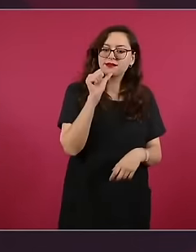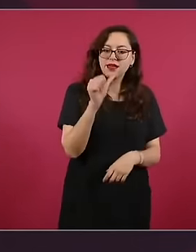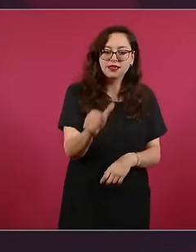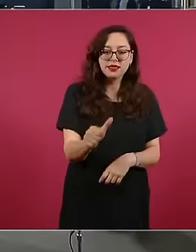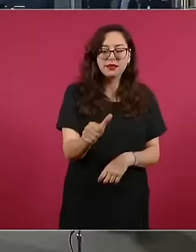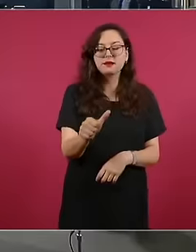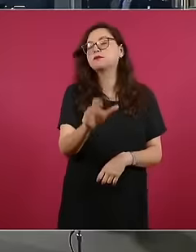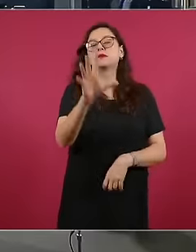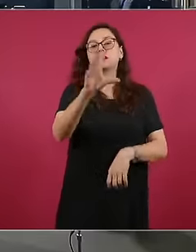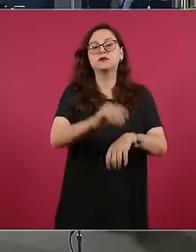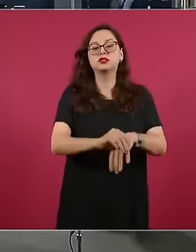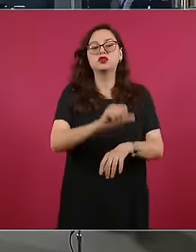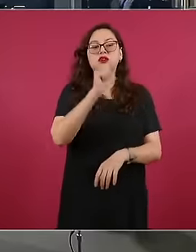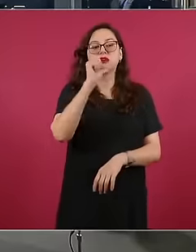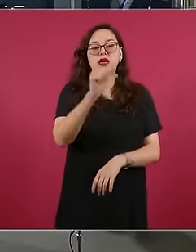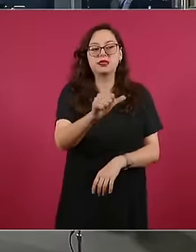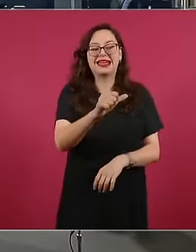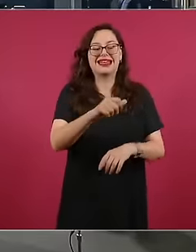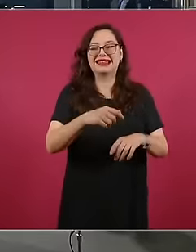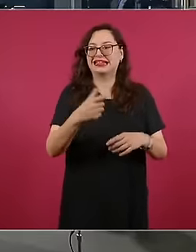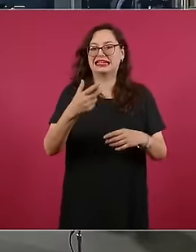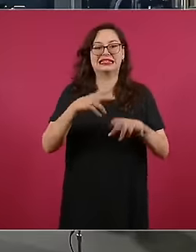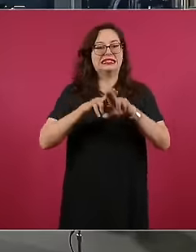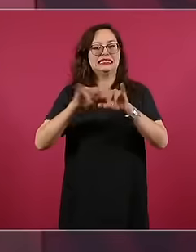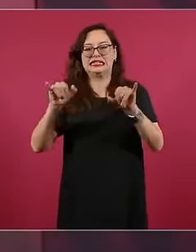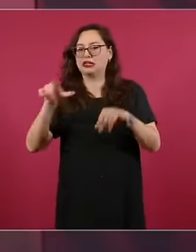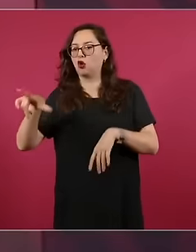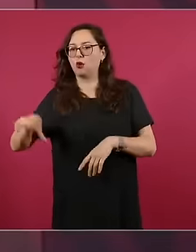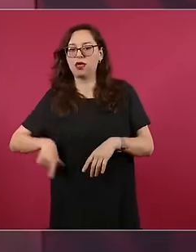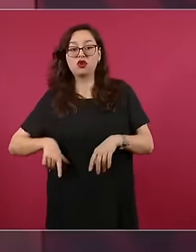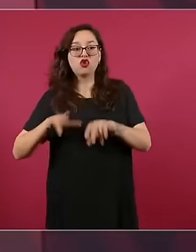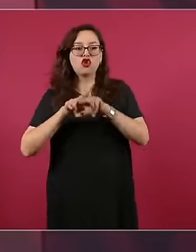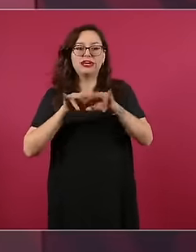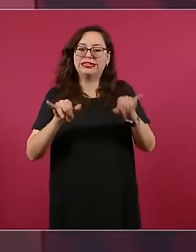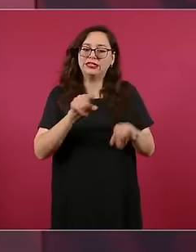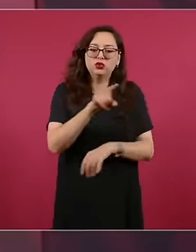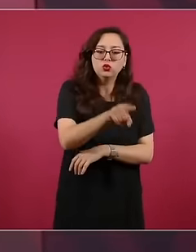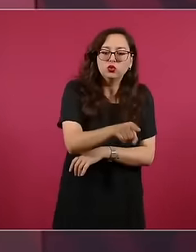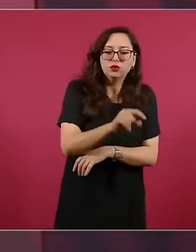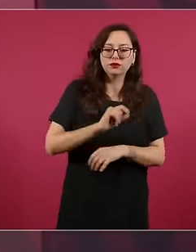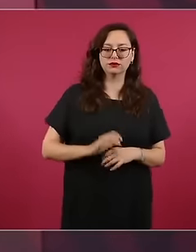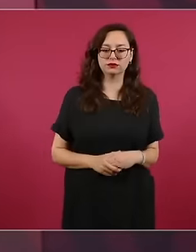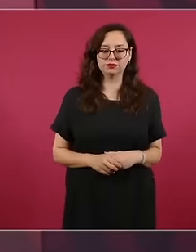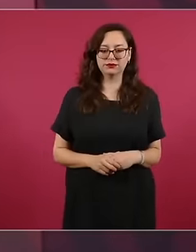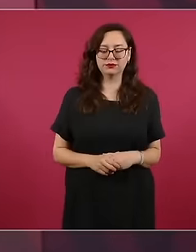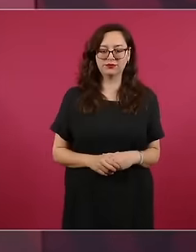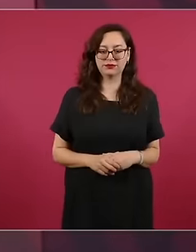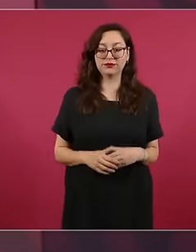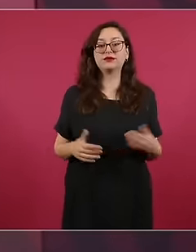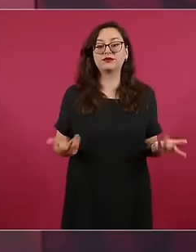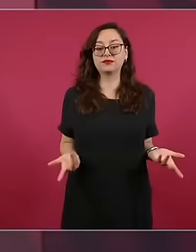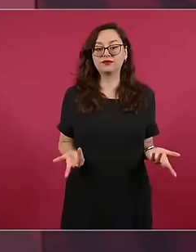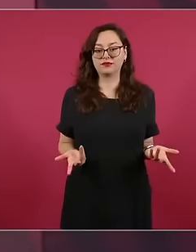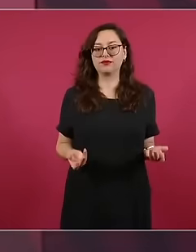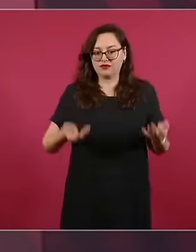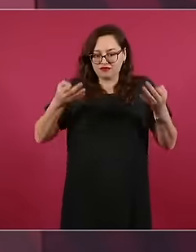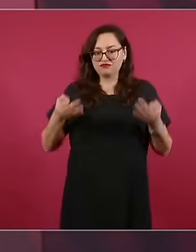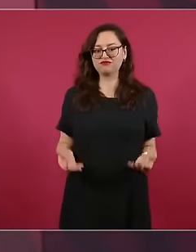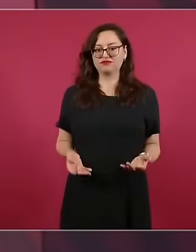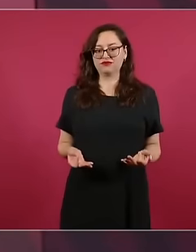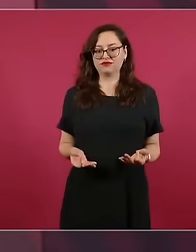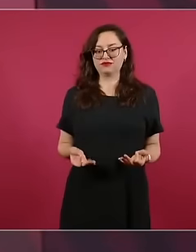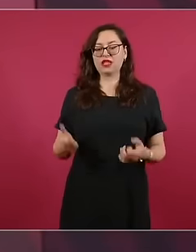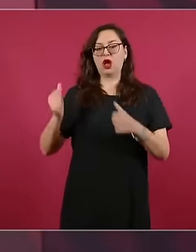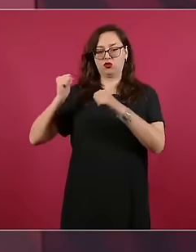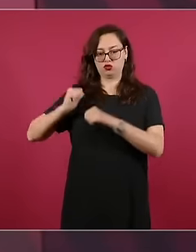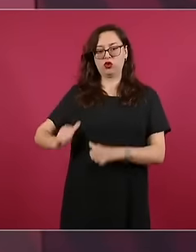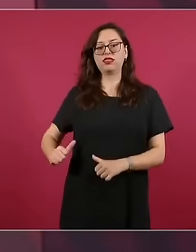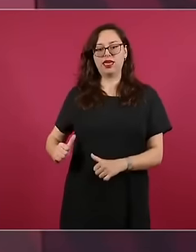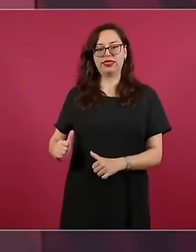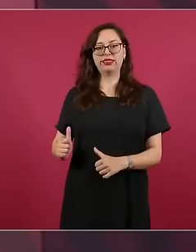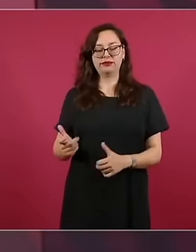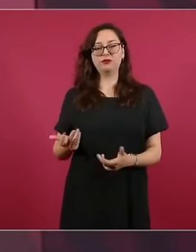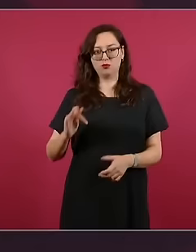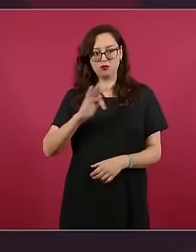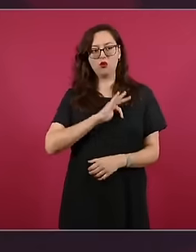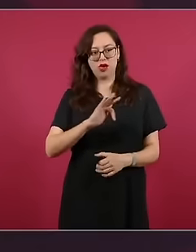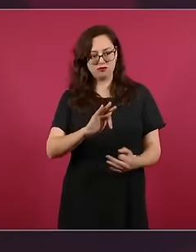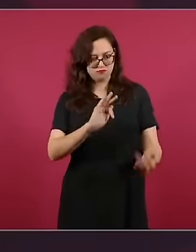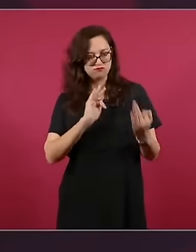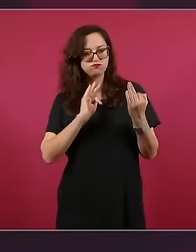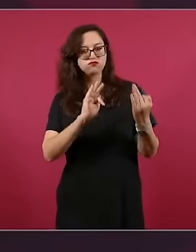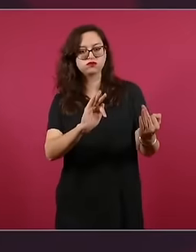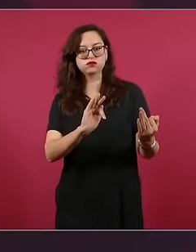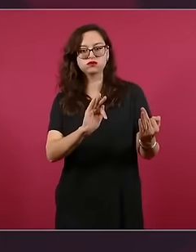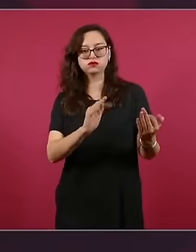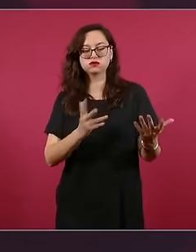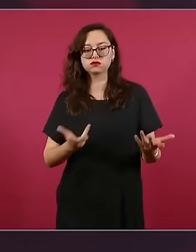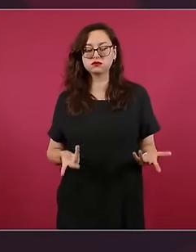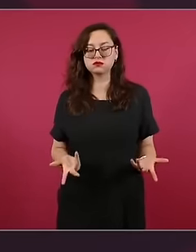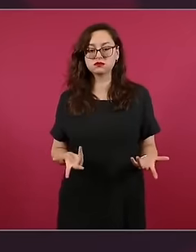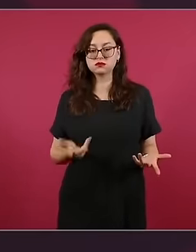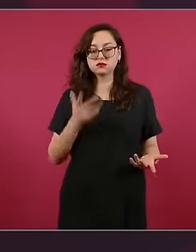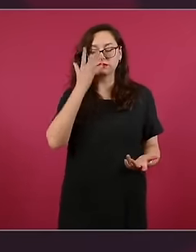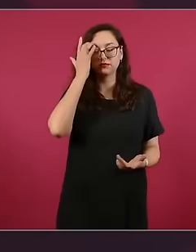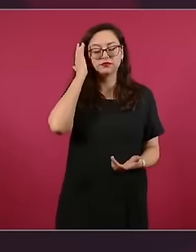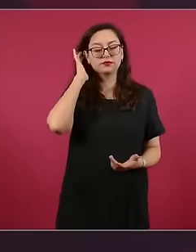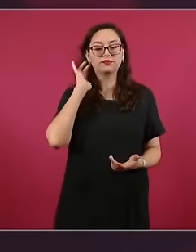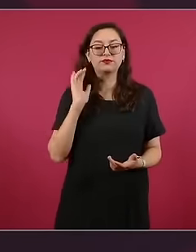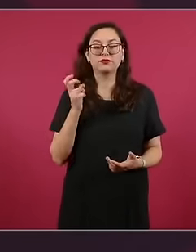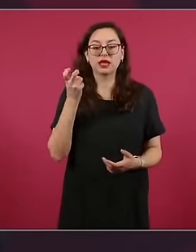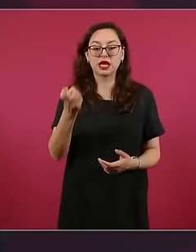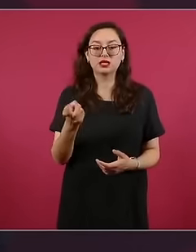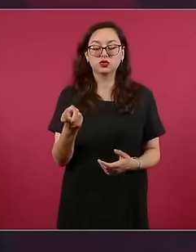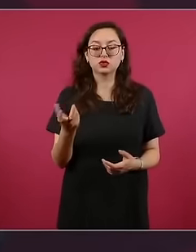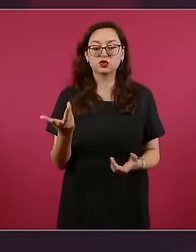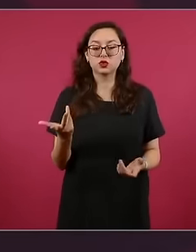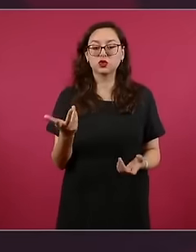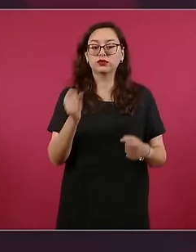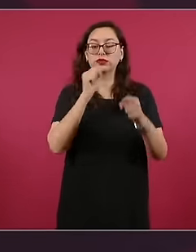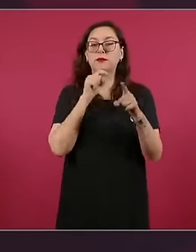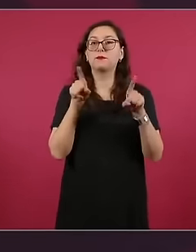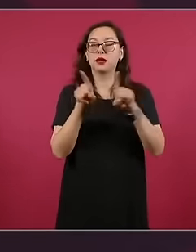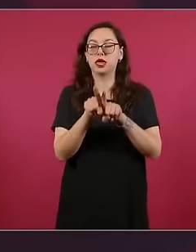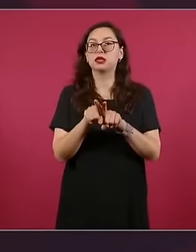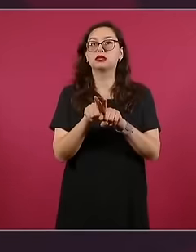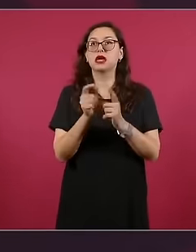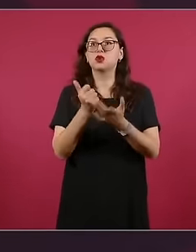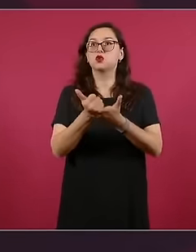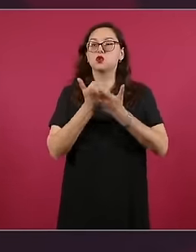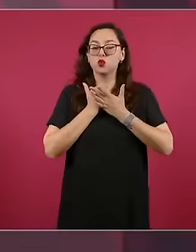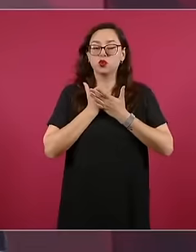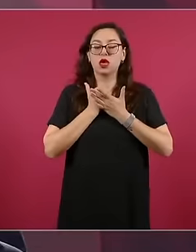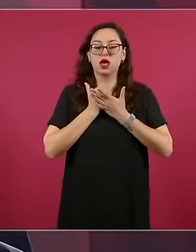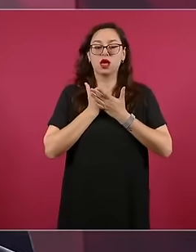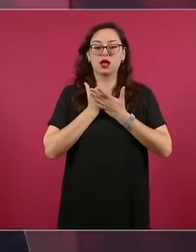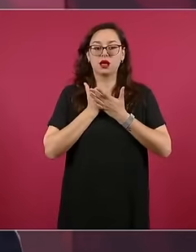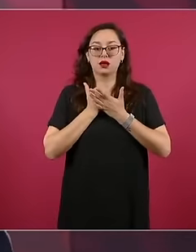And that in addition to the authority that this gives us well we have saved